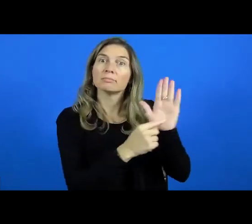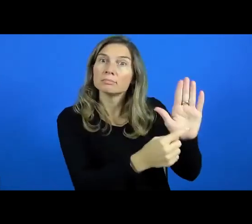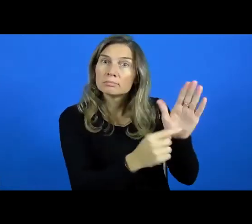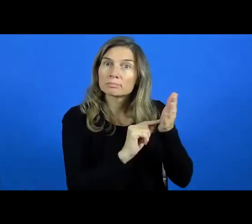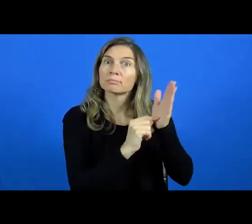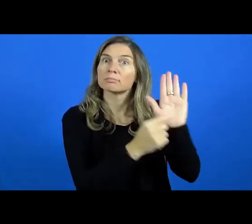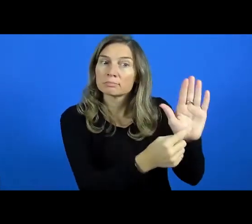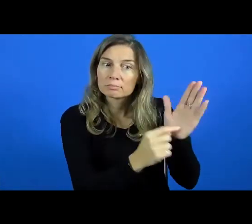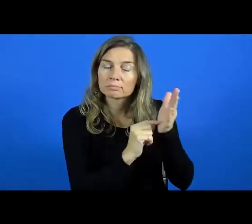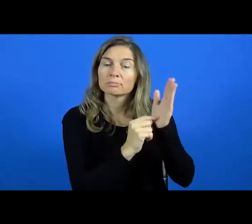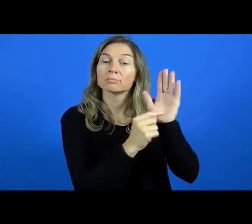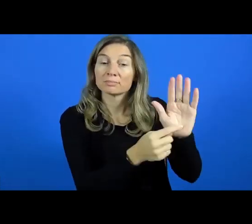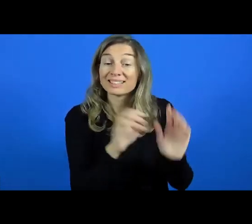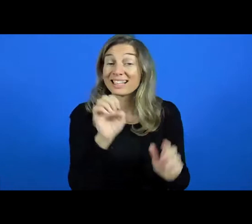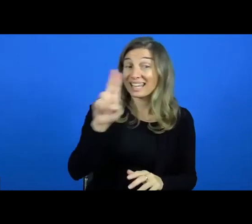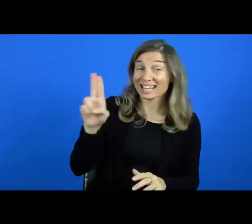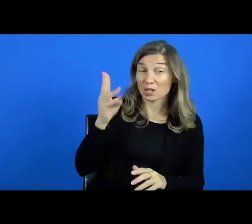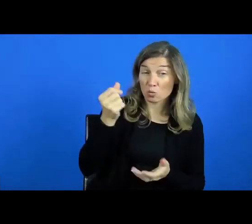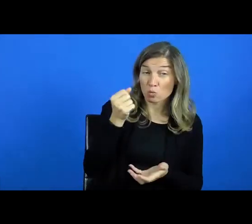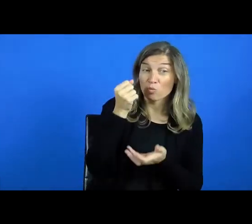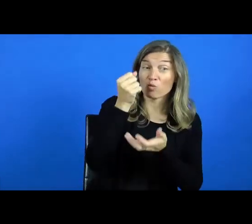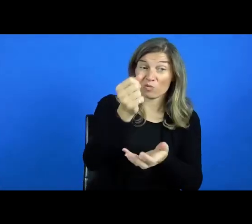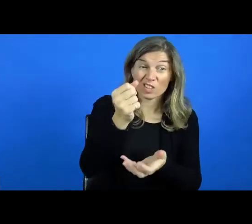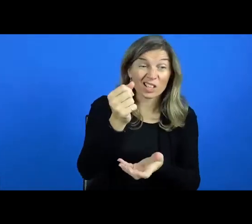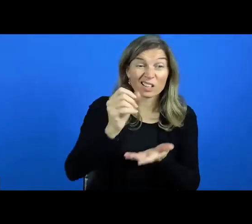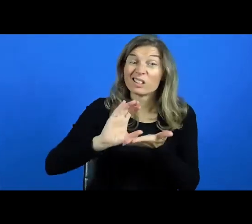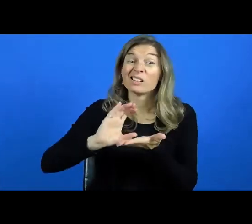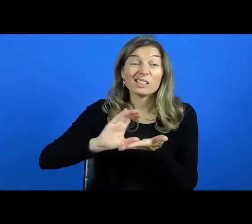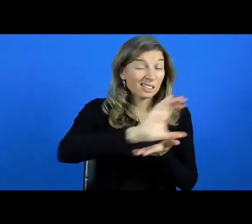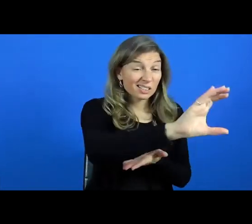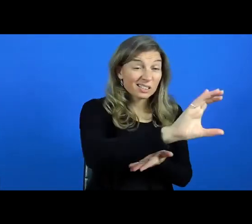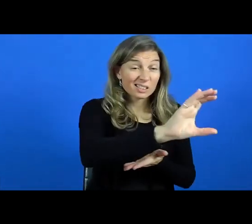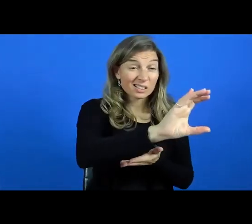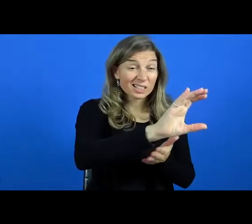for innovation of institutions for disabled people in the EU